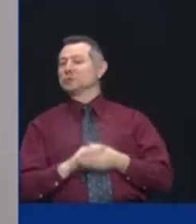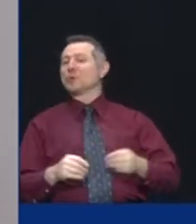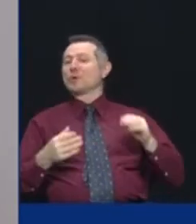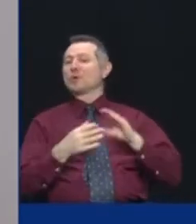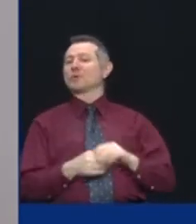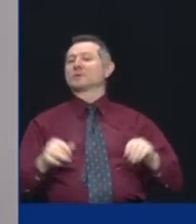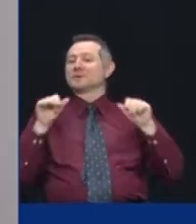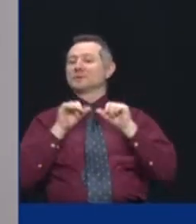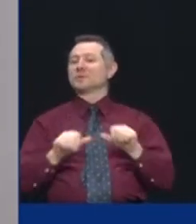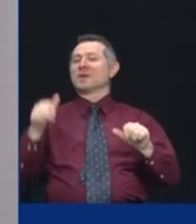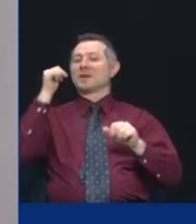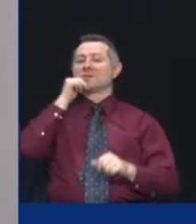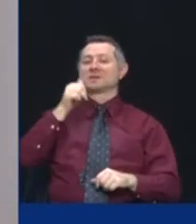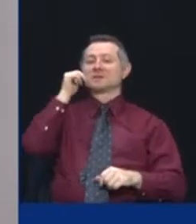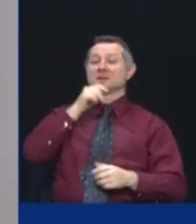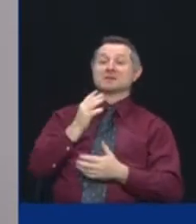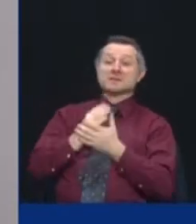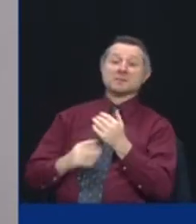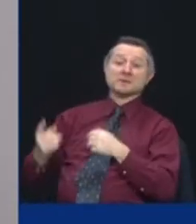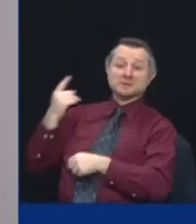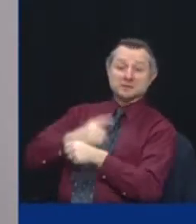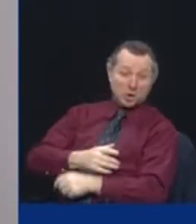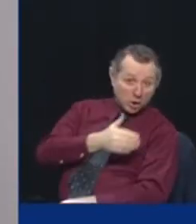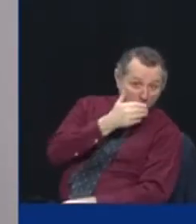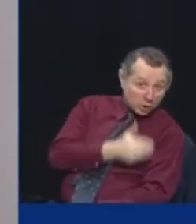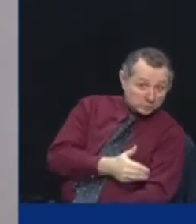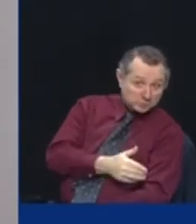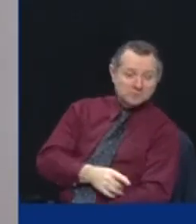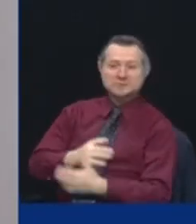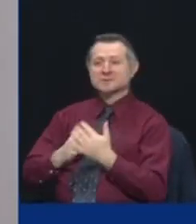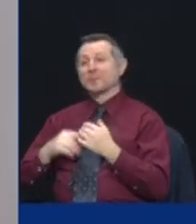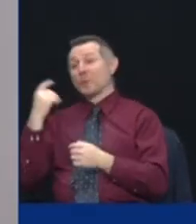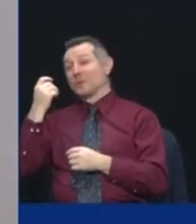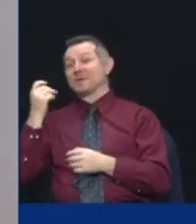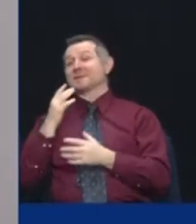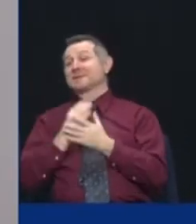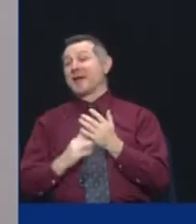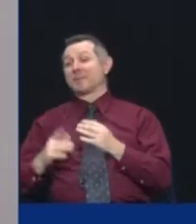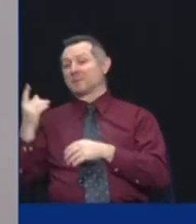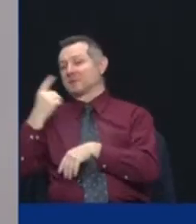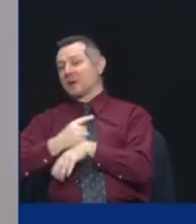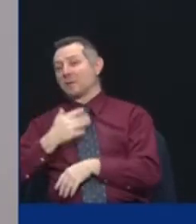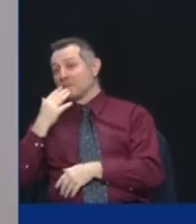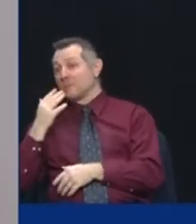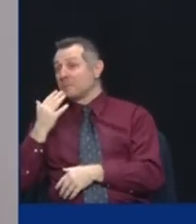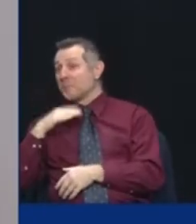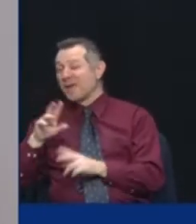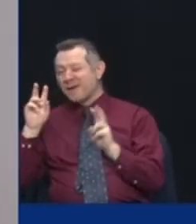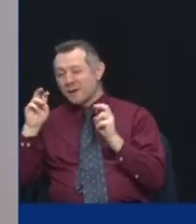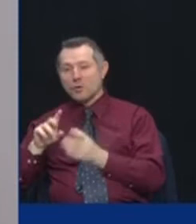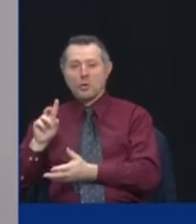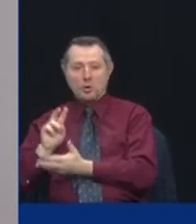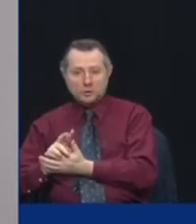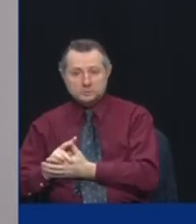OF NORMALCY TO EVERYBODY. YOU KNOW, WE'RE LIKE AN ONGOING STORY EVERY SINGLE DAY. SOME DAYS ARE GOOD.